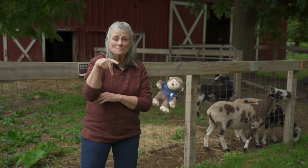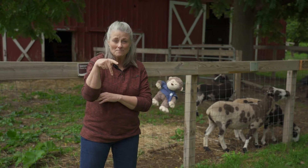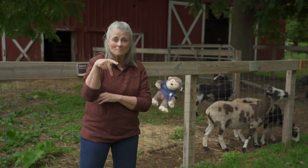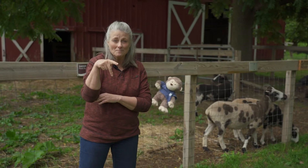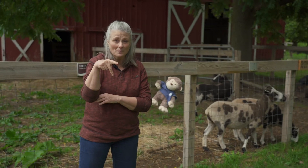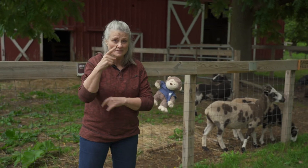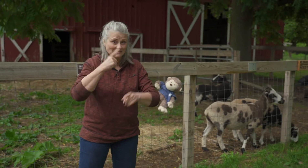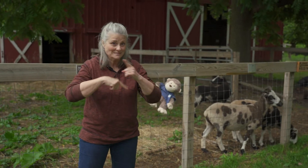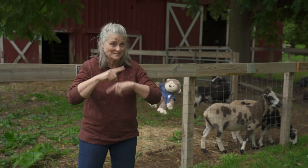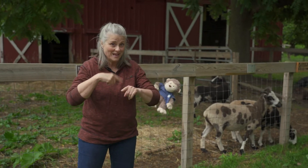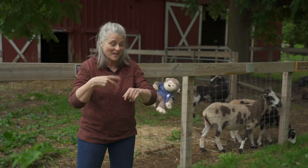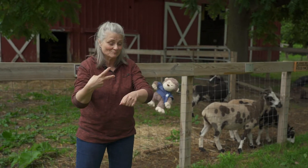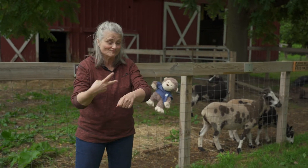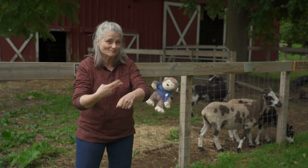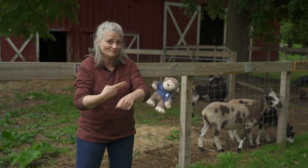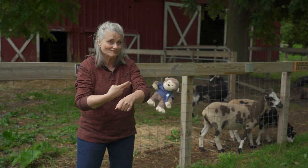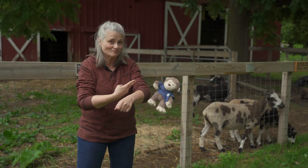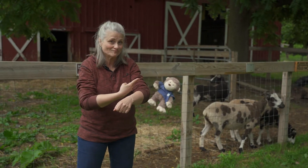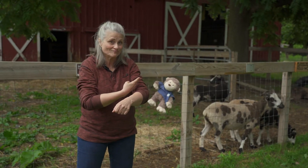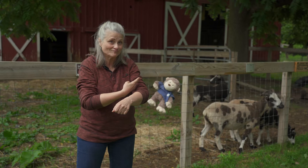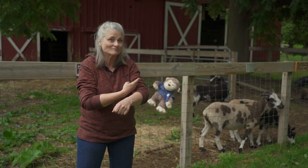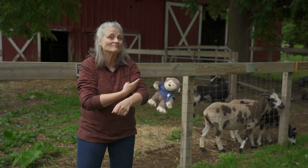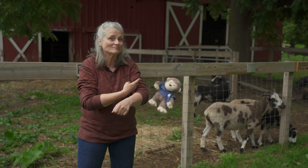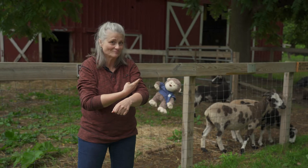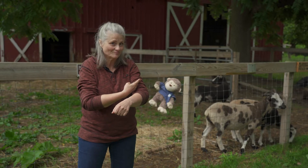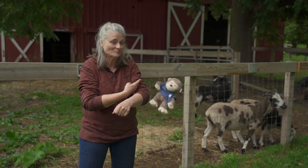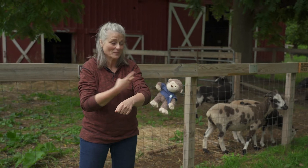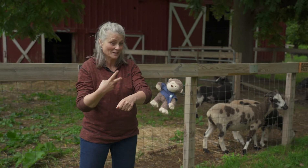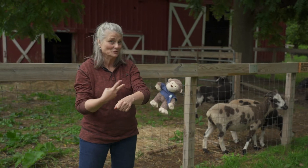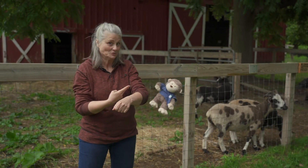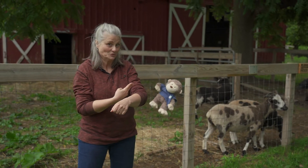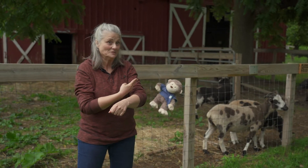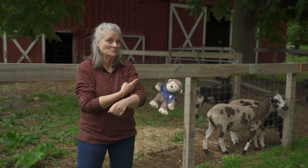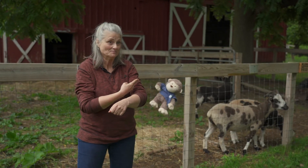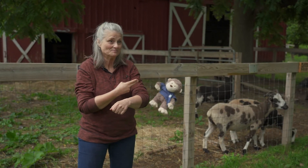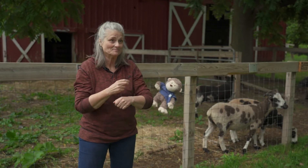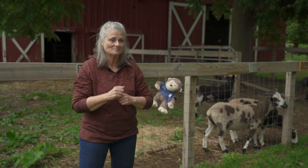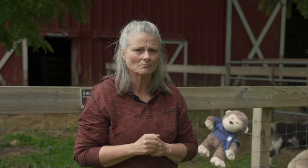These are sheep. The sign is like this. Sheep.